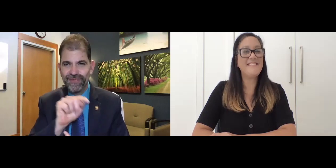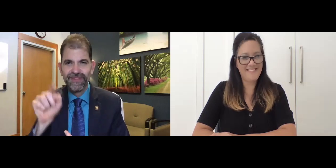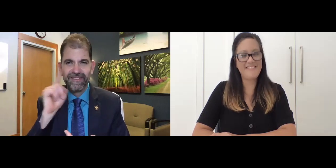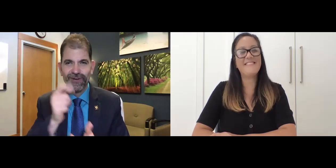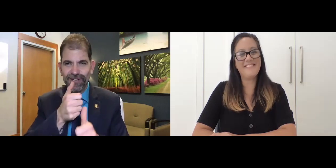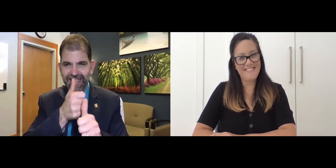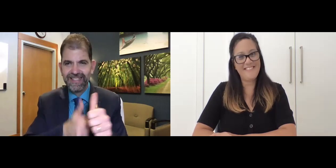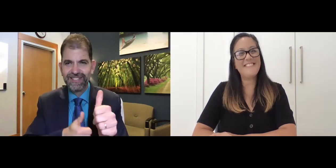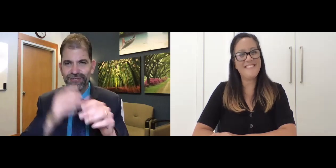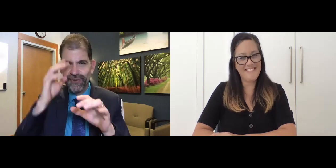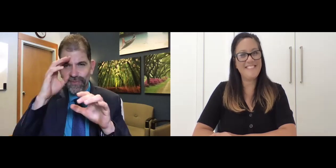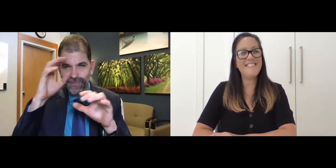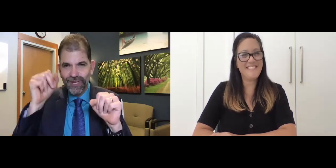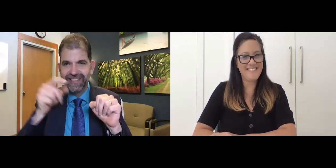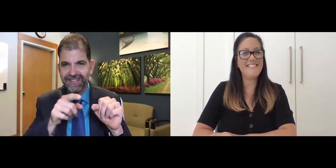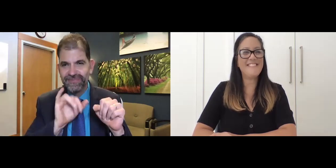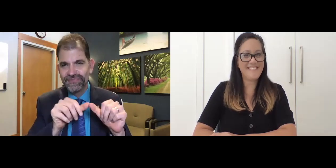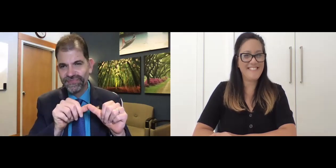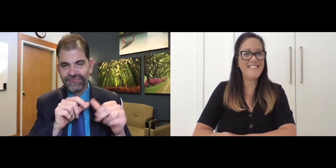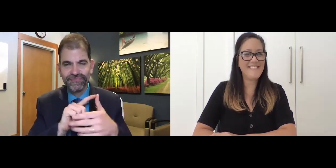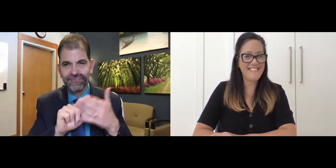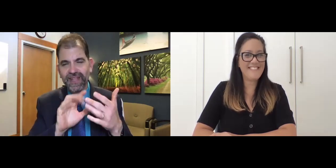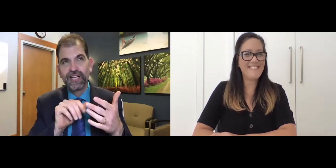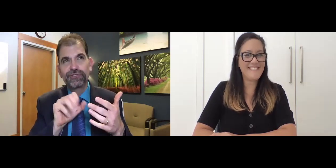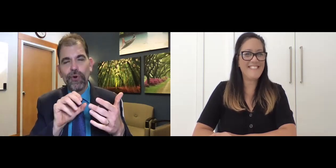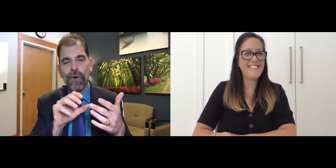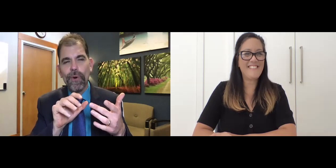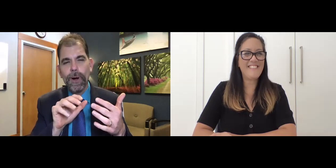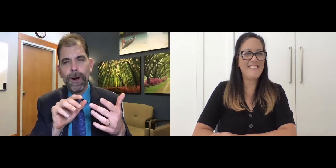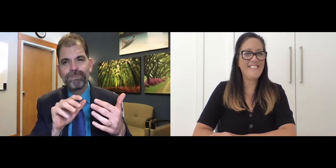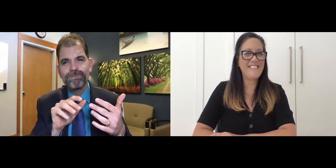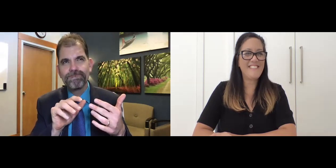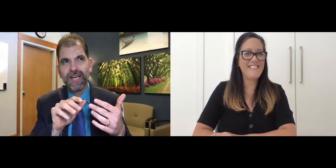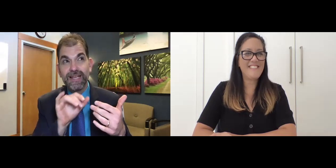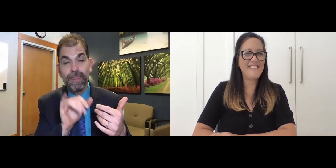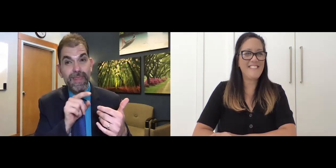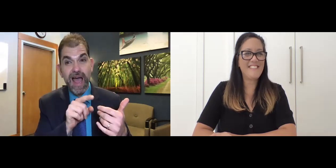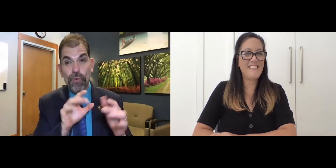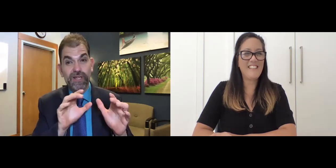and the terms are two years each. So I served for my two years.